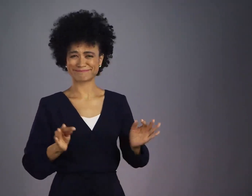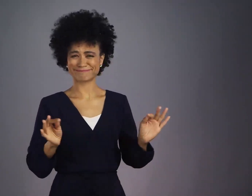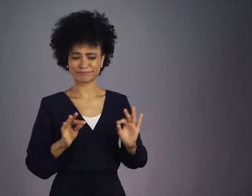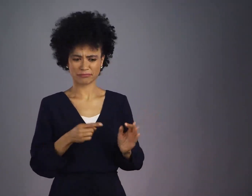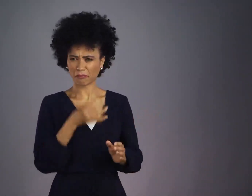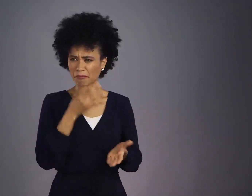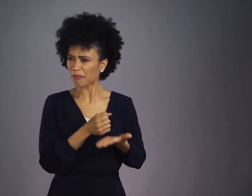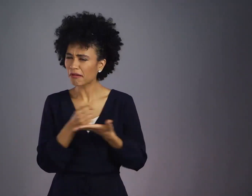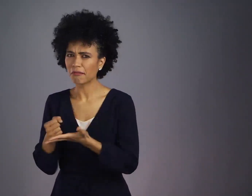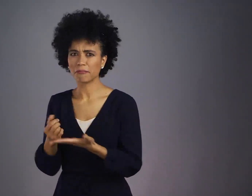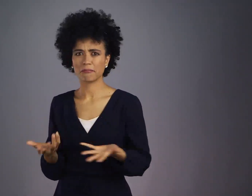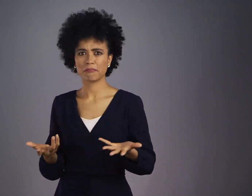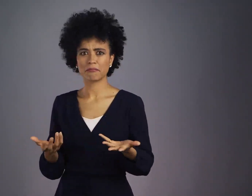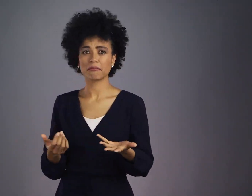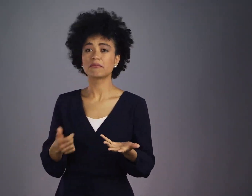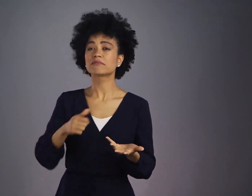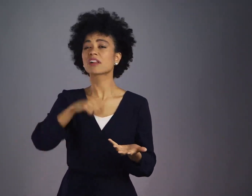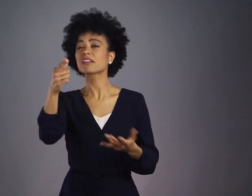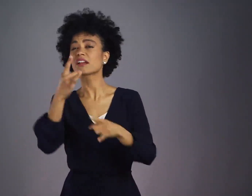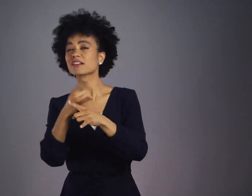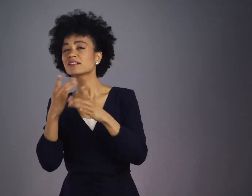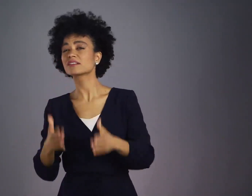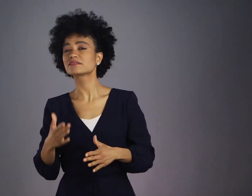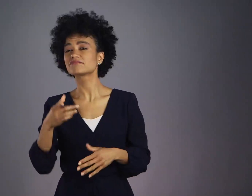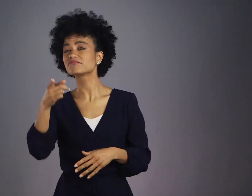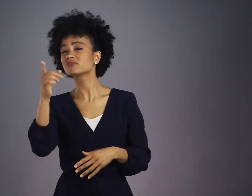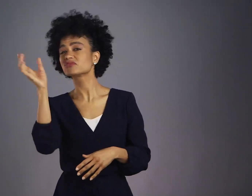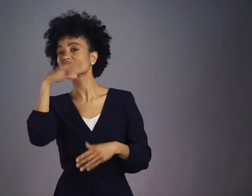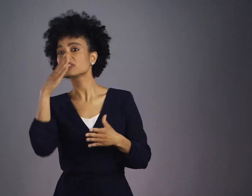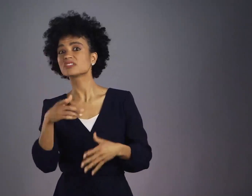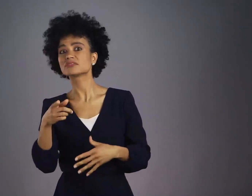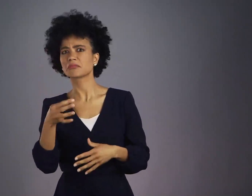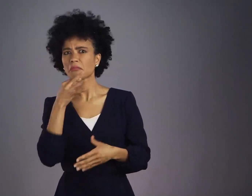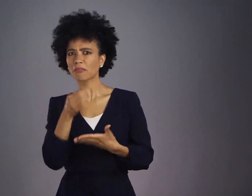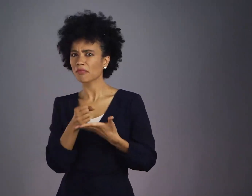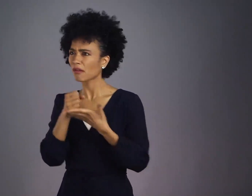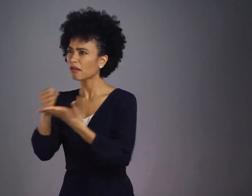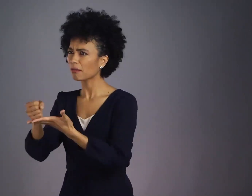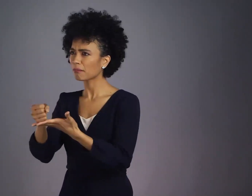We do not like the thought that the contents of a book or the work of another alcoholic